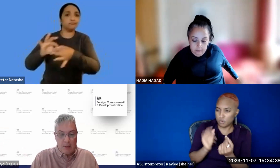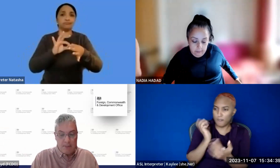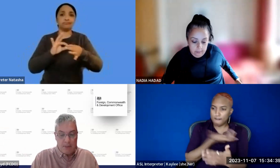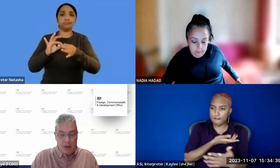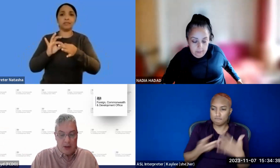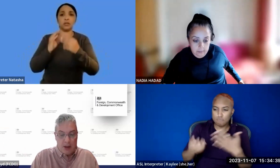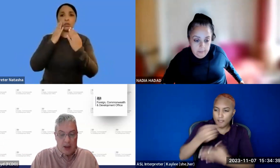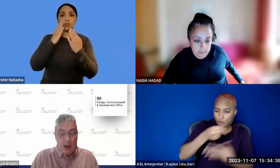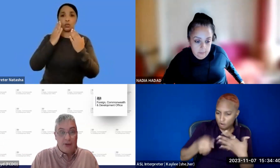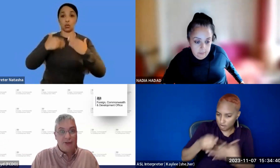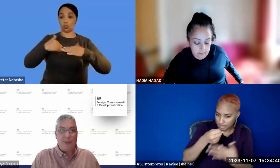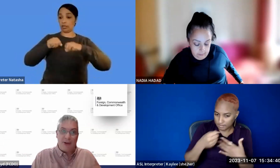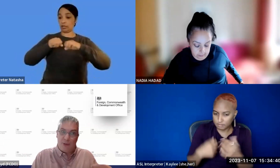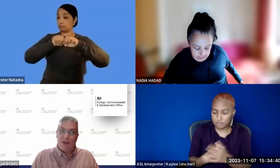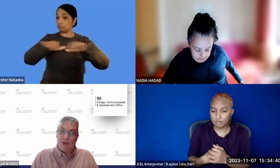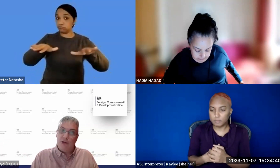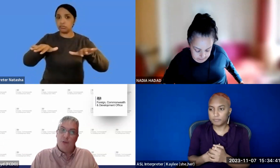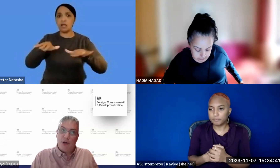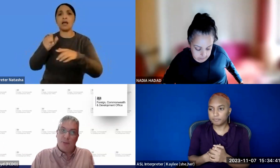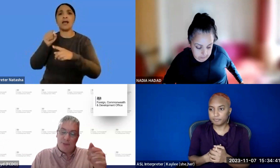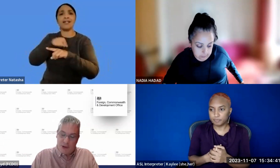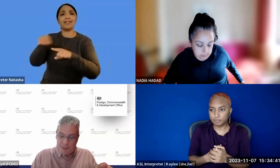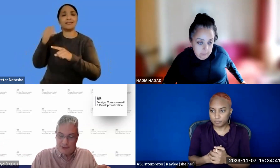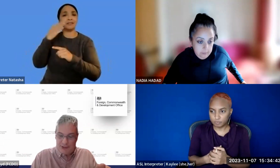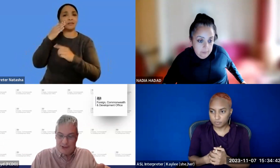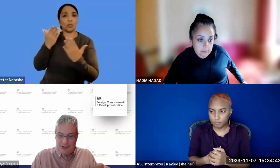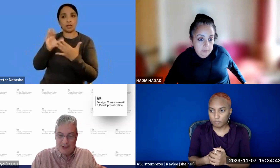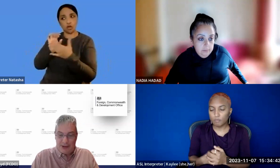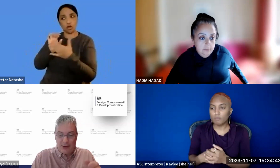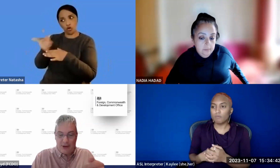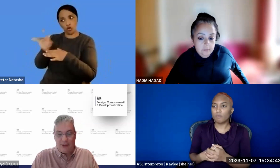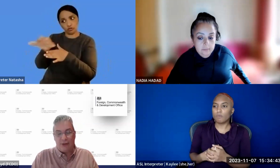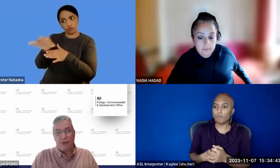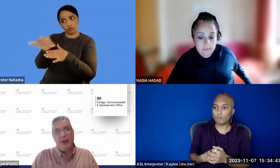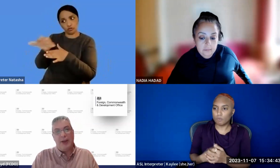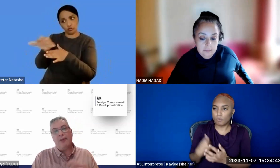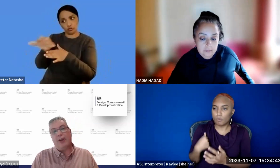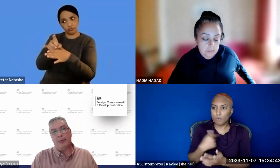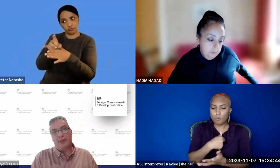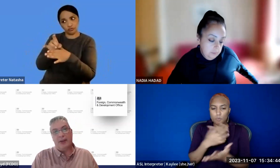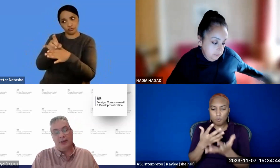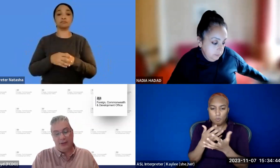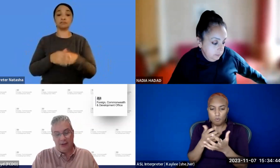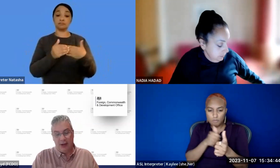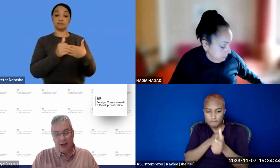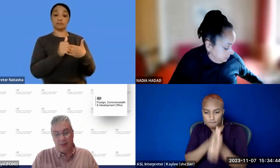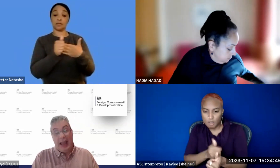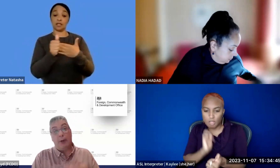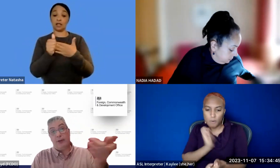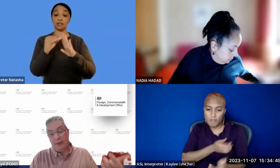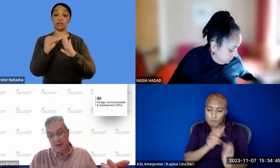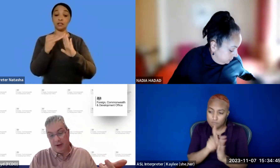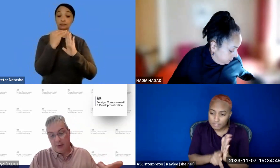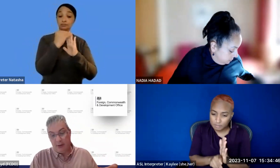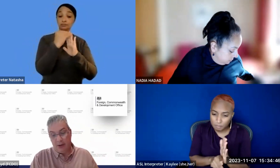To make sure we stay true to our principles, the guidance drew heavily on expertise outside of FCDO,